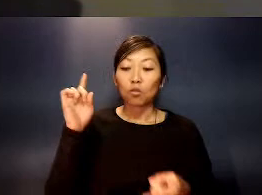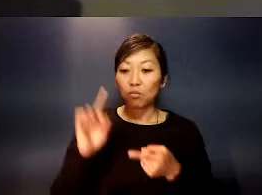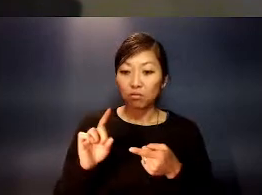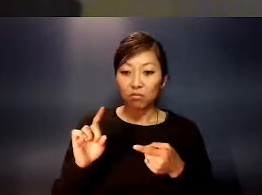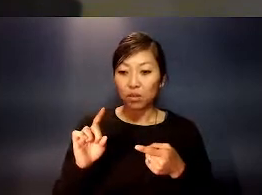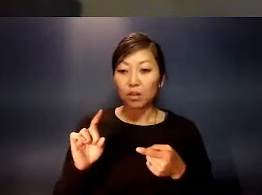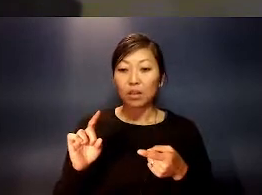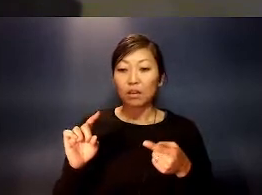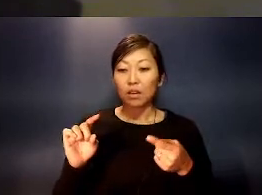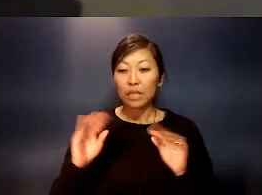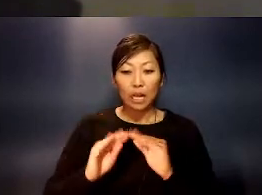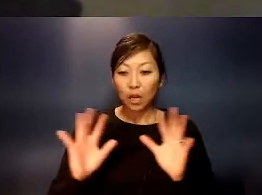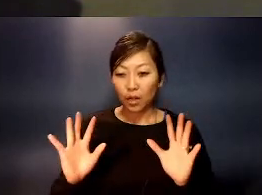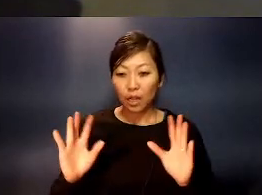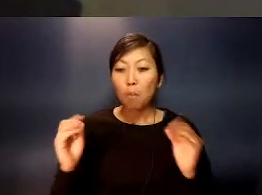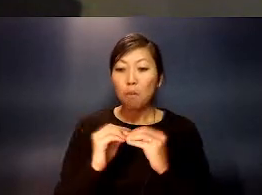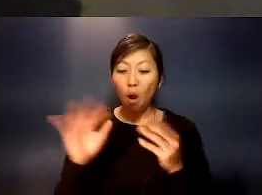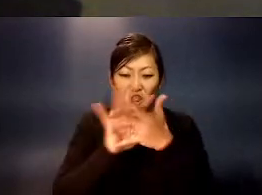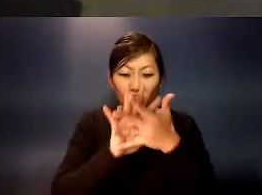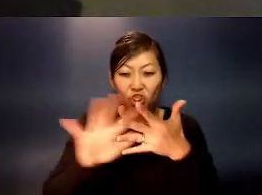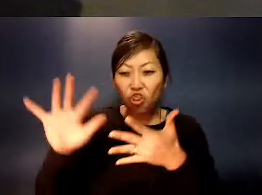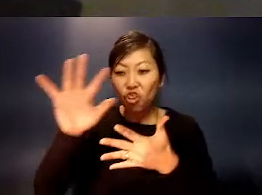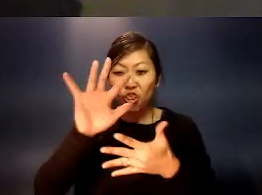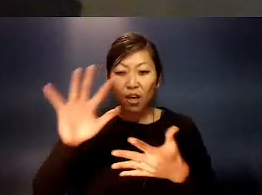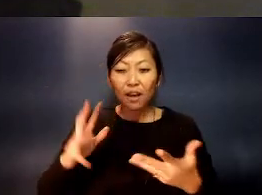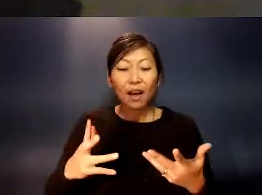SELF-INSURANCE FUND, DESPITE A TRANSFER OF $24 MILLION TO COVER POLICE-RELATED LAWSUITS.